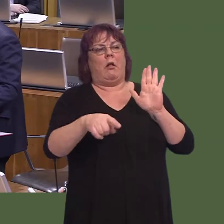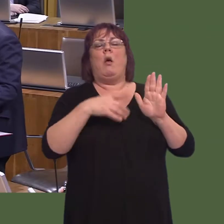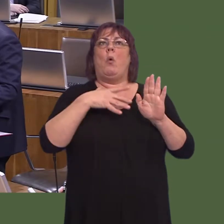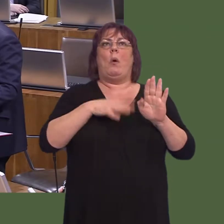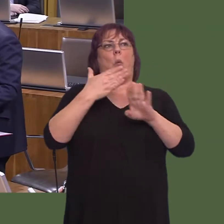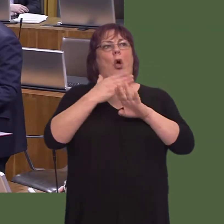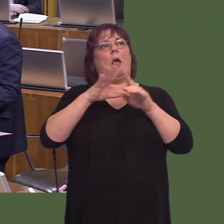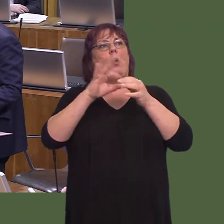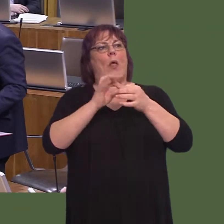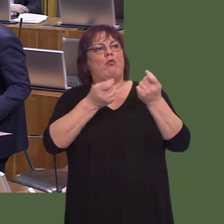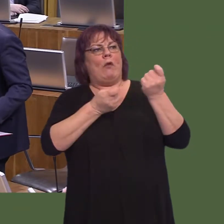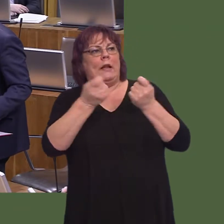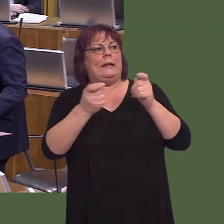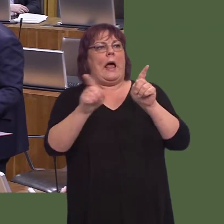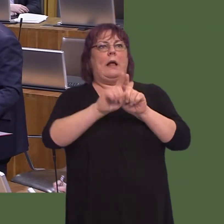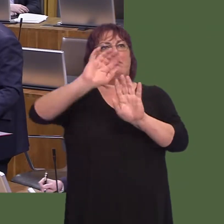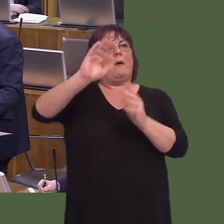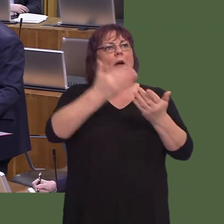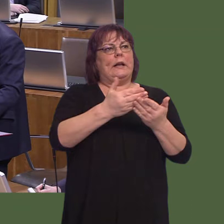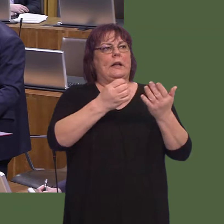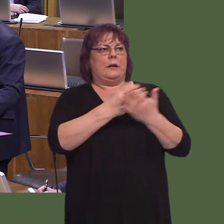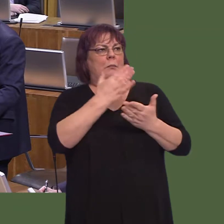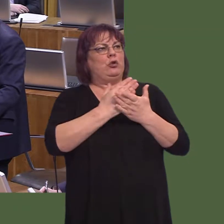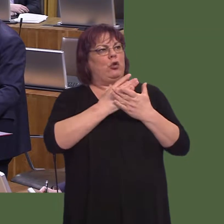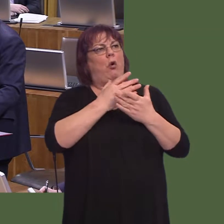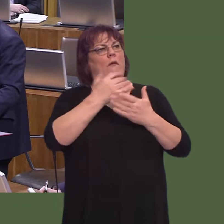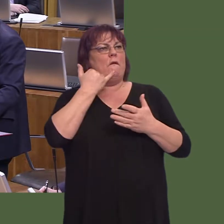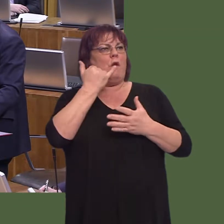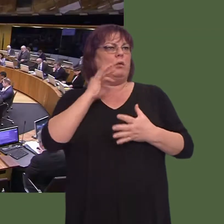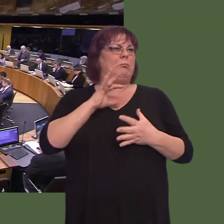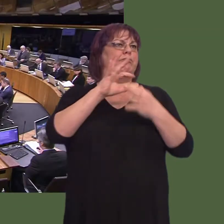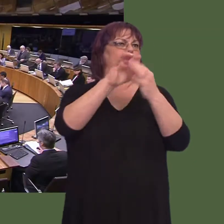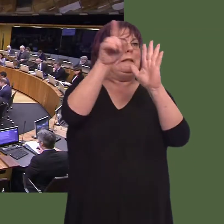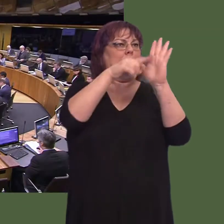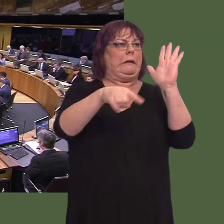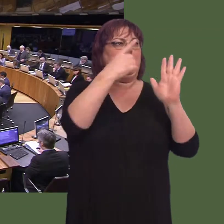to improve mobile connectivity across the country. Neil Hamilton AM: I thank the First Minister for that reply, and I know the Government